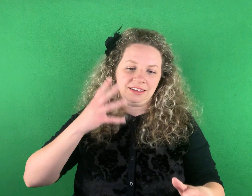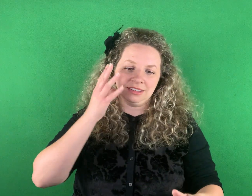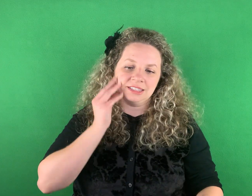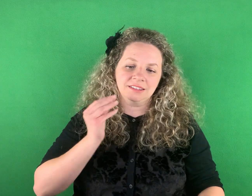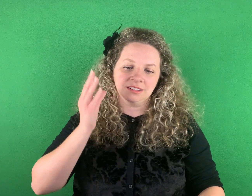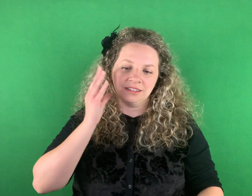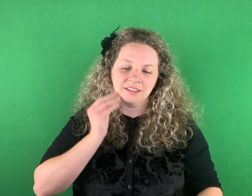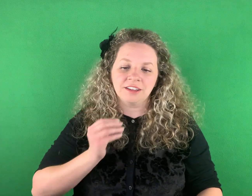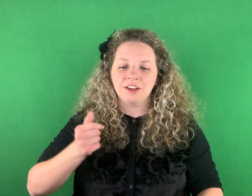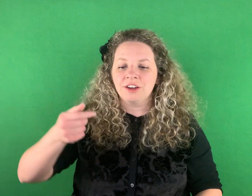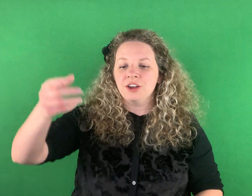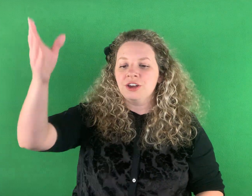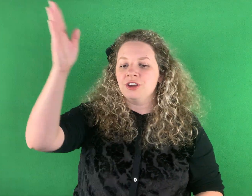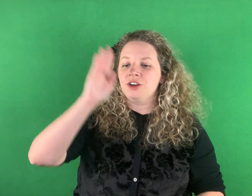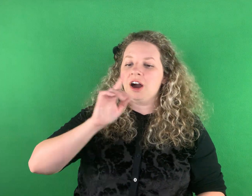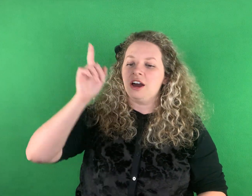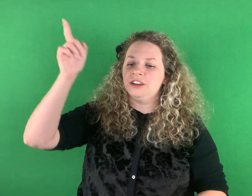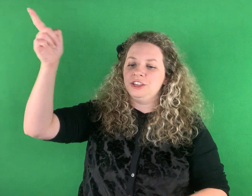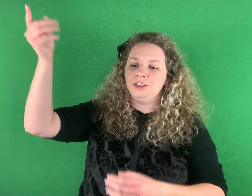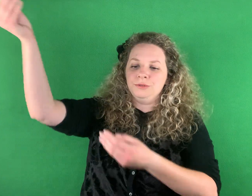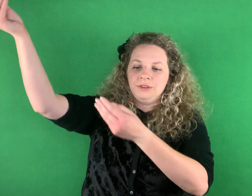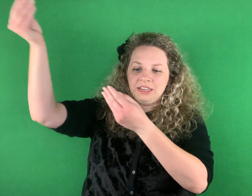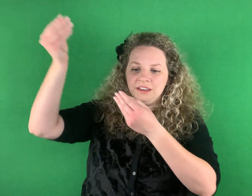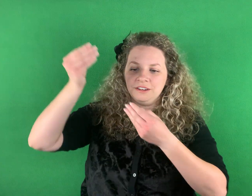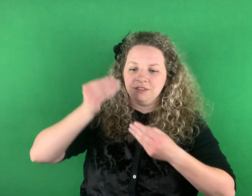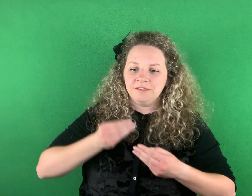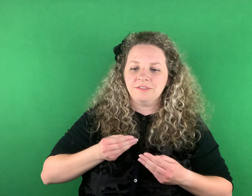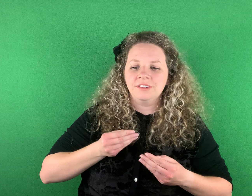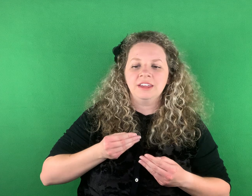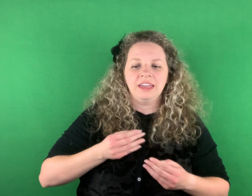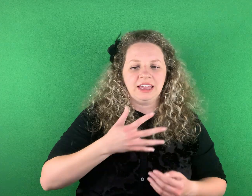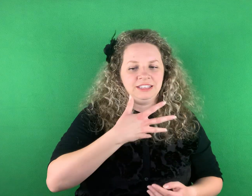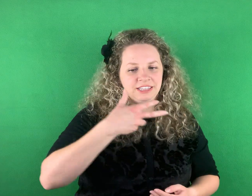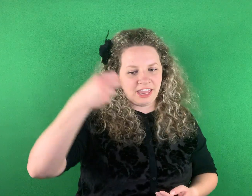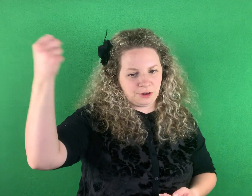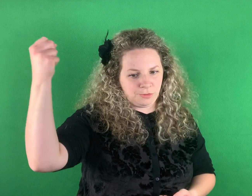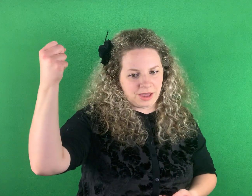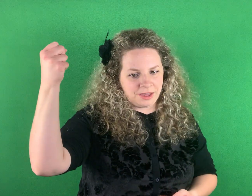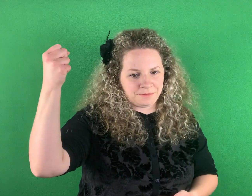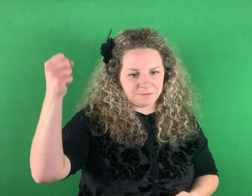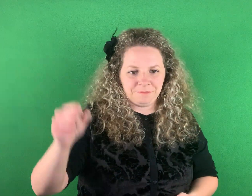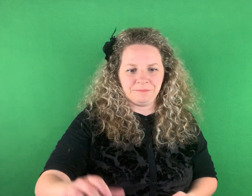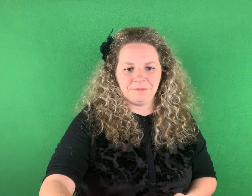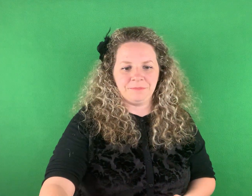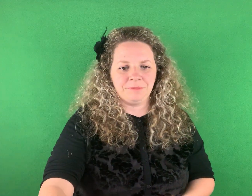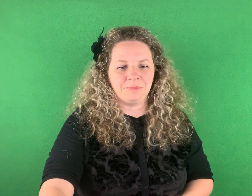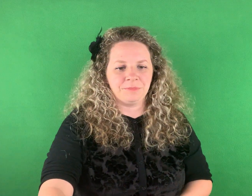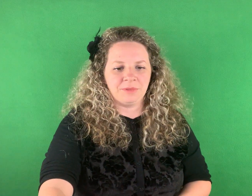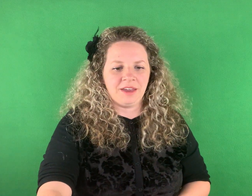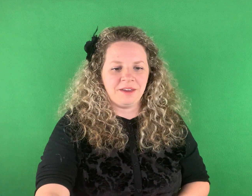God, You give and take away.” Okay.